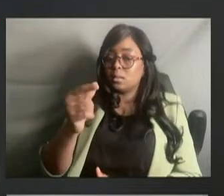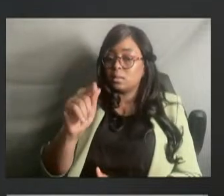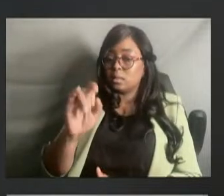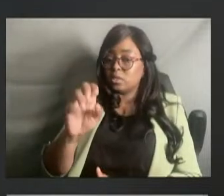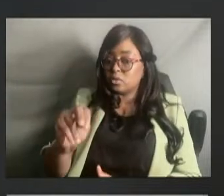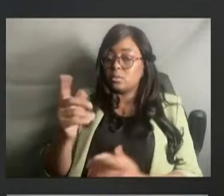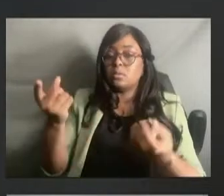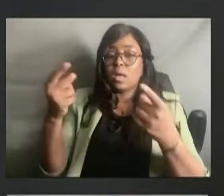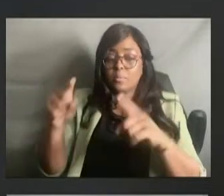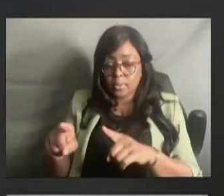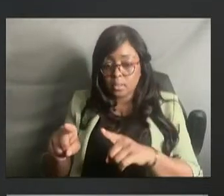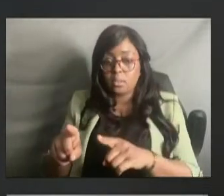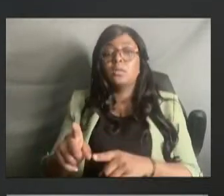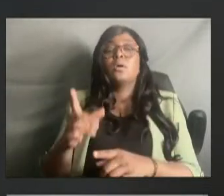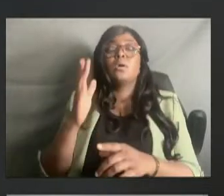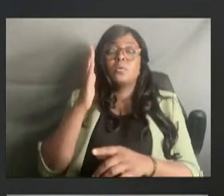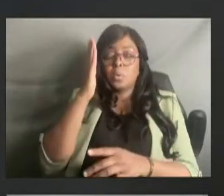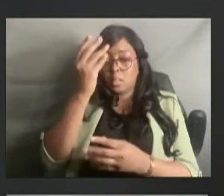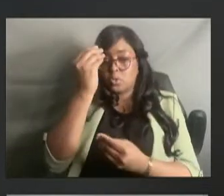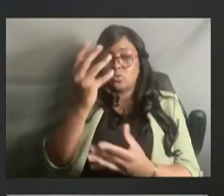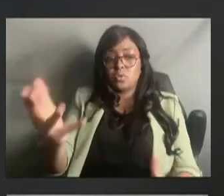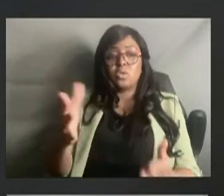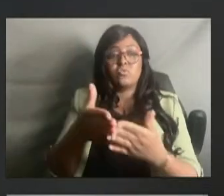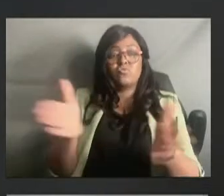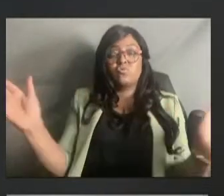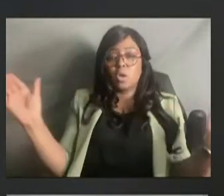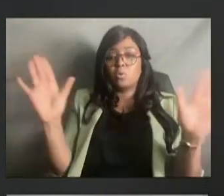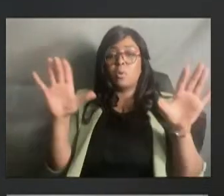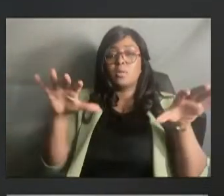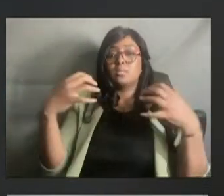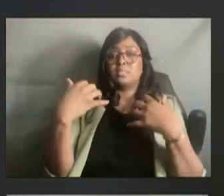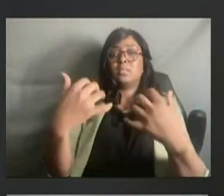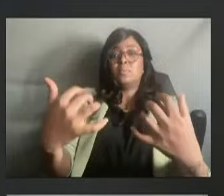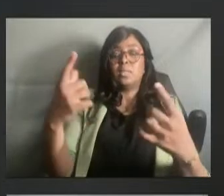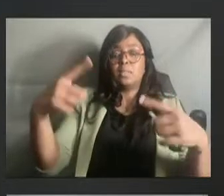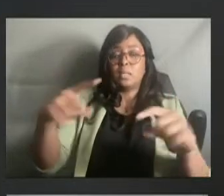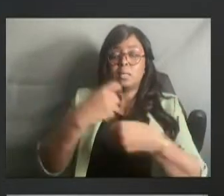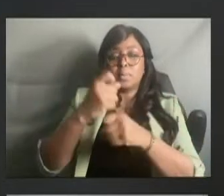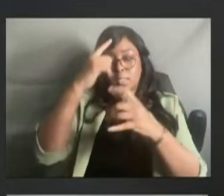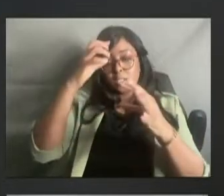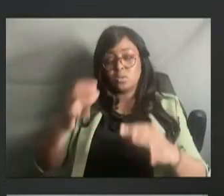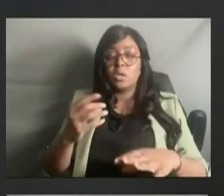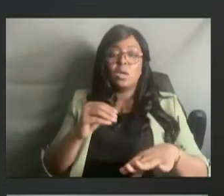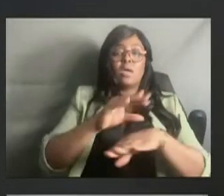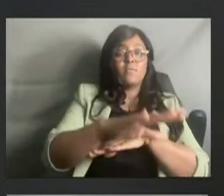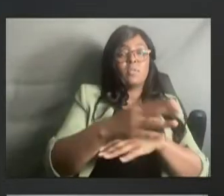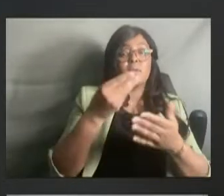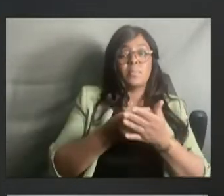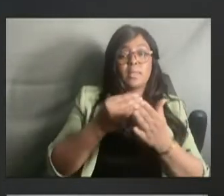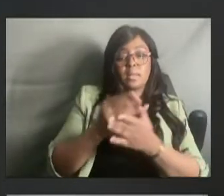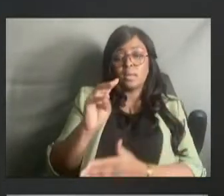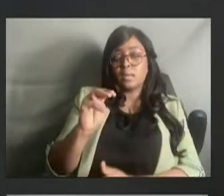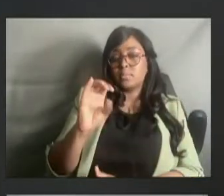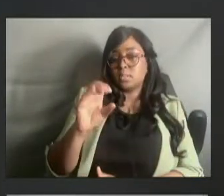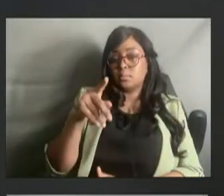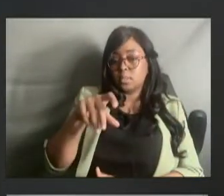delegation is in session right now. And I will say that the General Assembly makes decisions